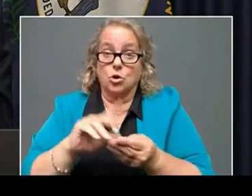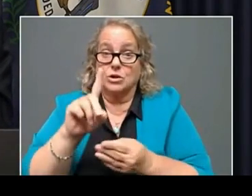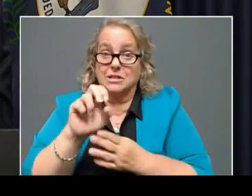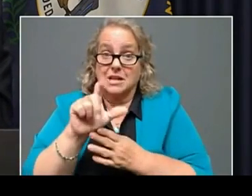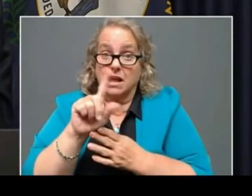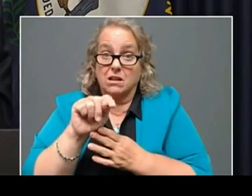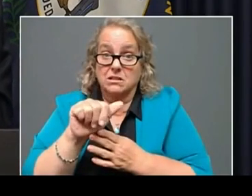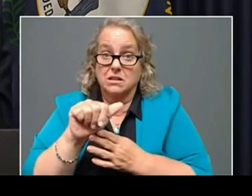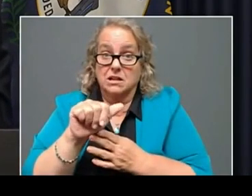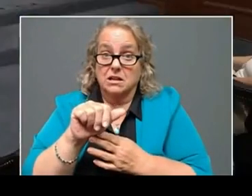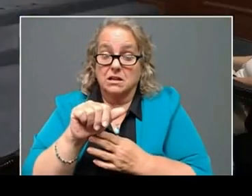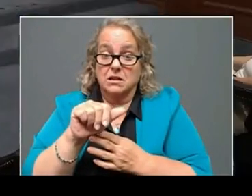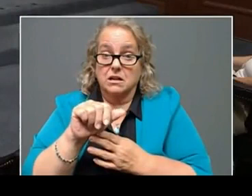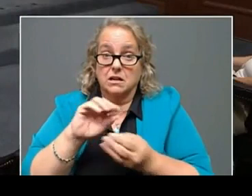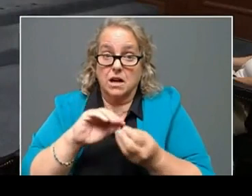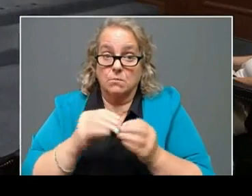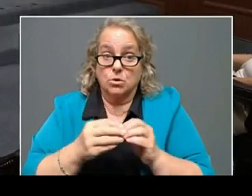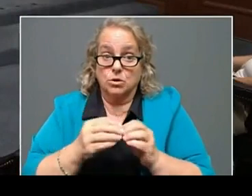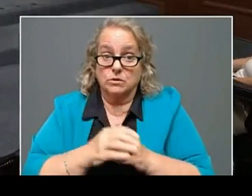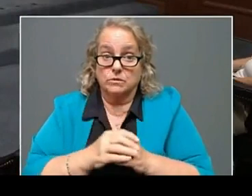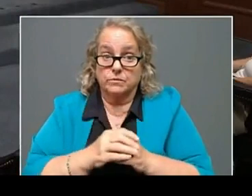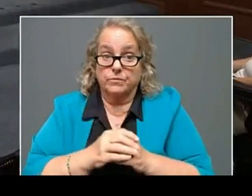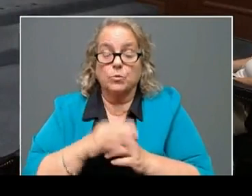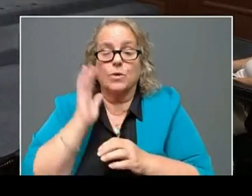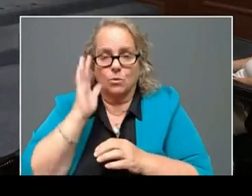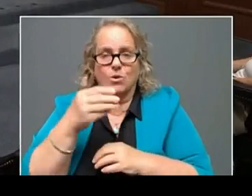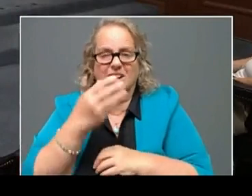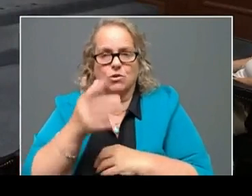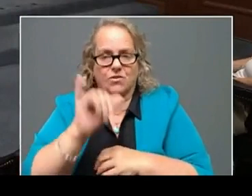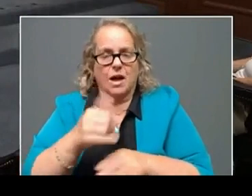that up, we can get you that one before, before we leave as as they continue to